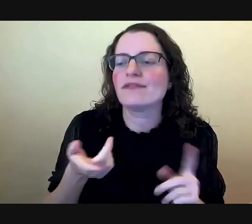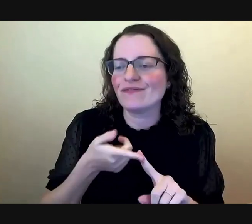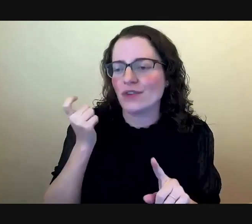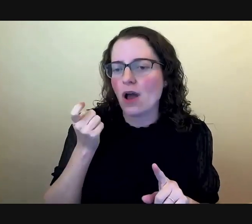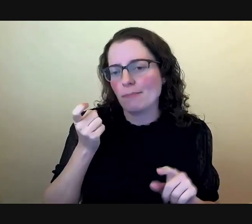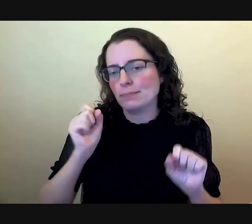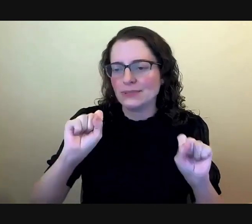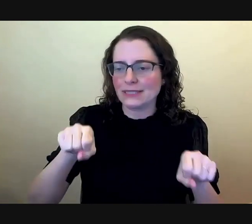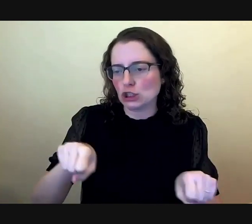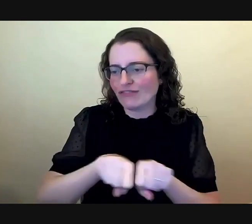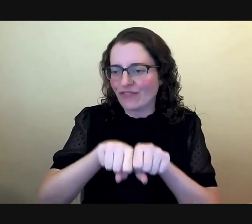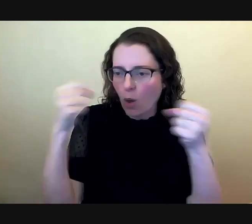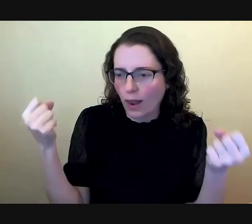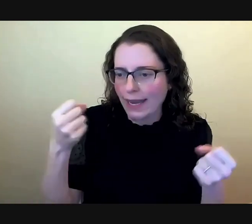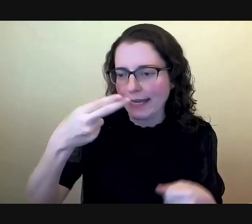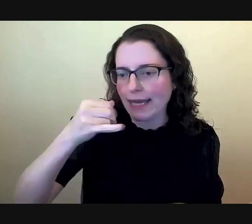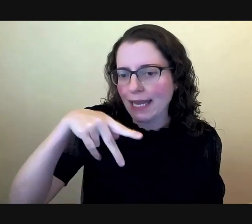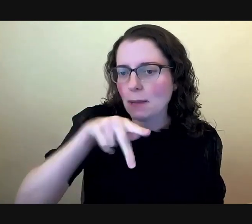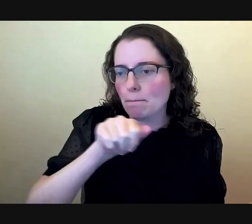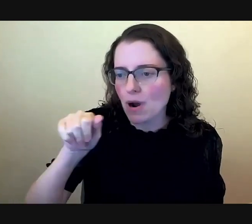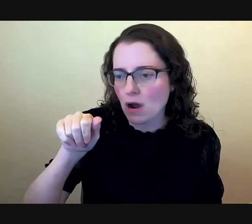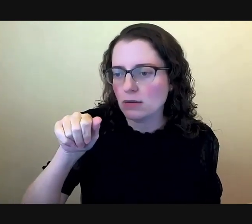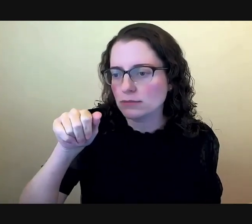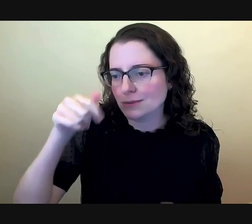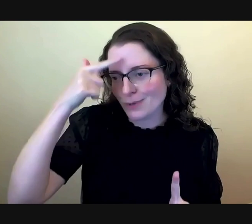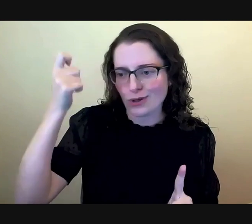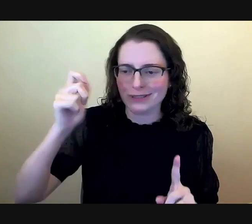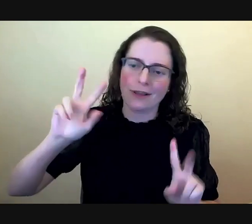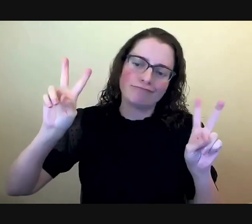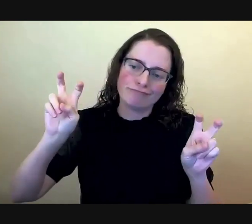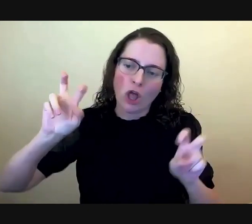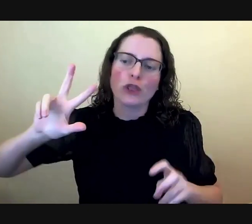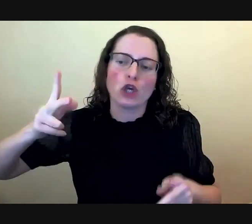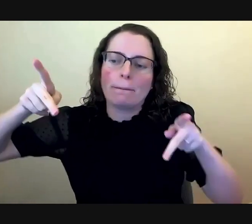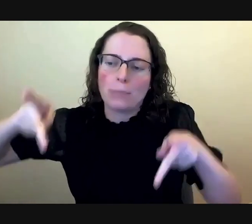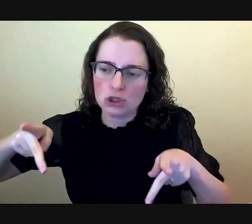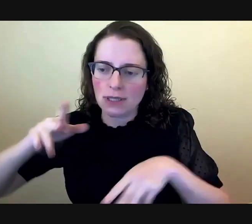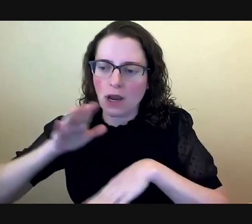And we see this concern come about because it's believed to be a violation of HIPAA,